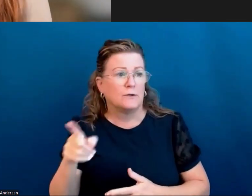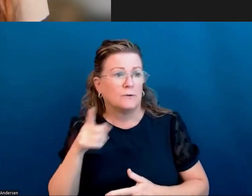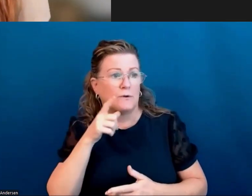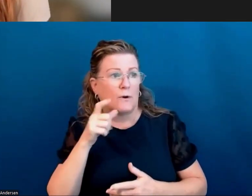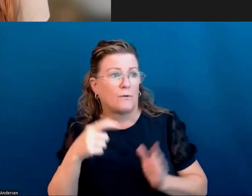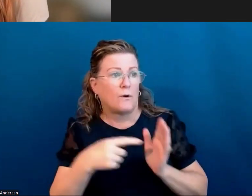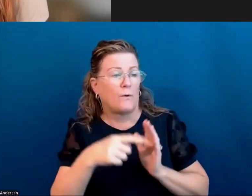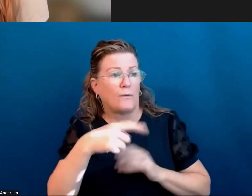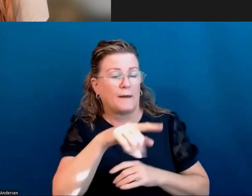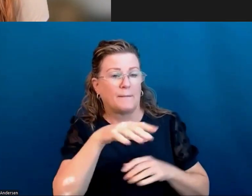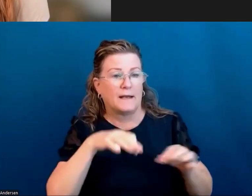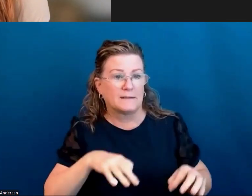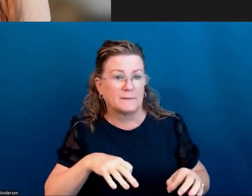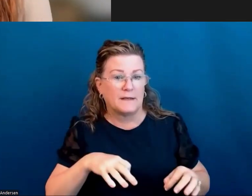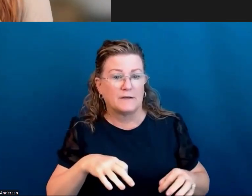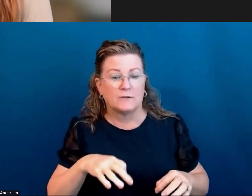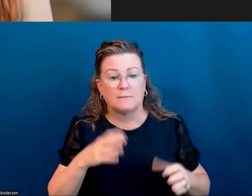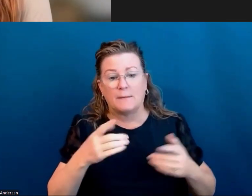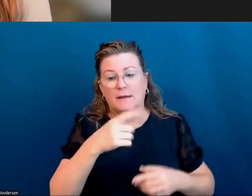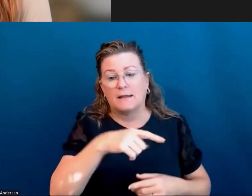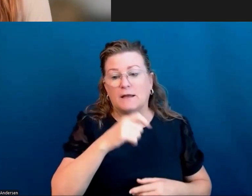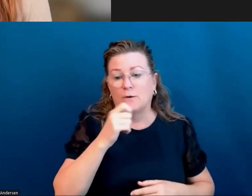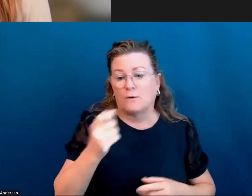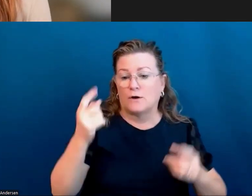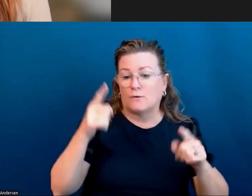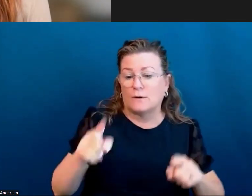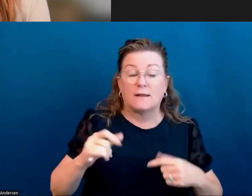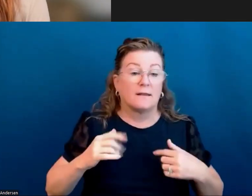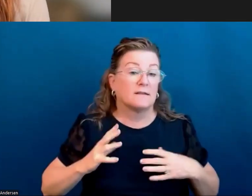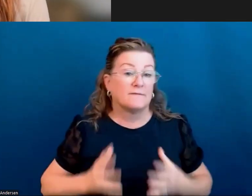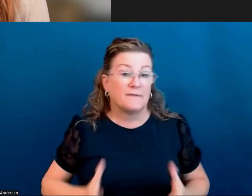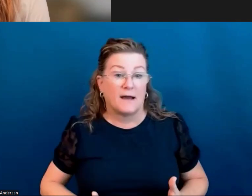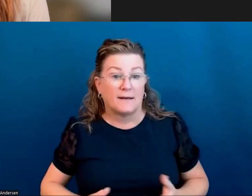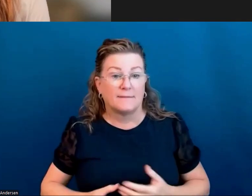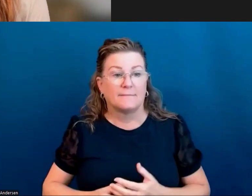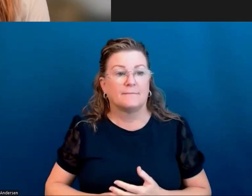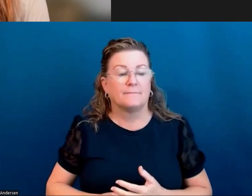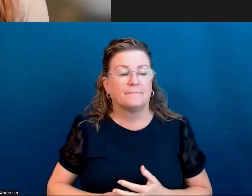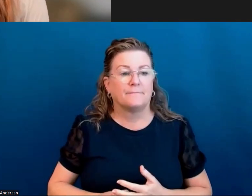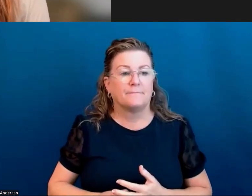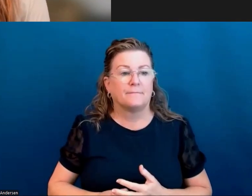they may not agree with you, and that's okay, but it is really